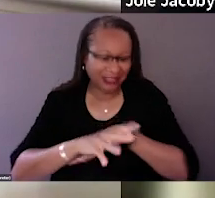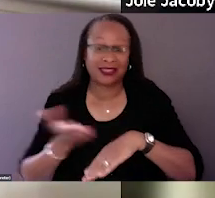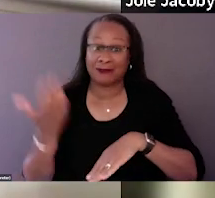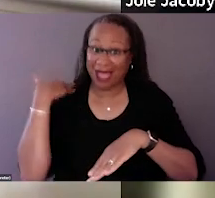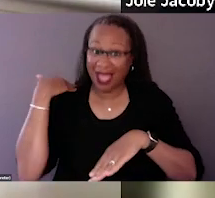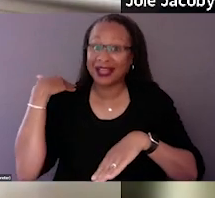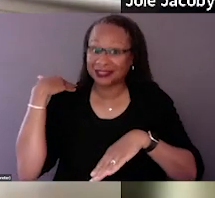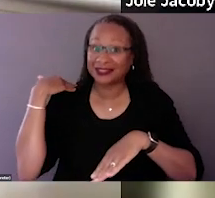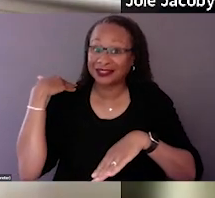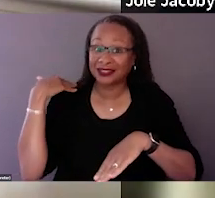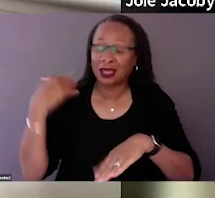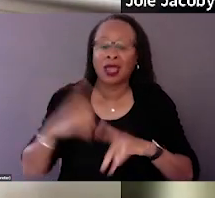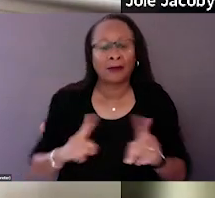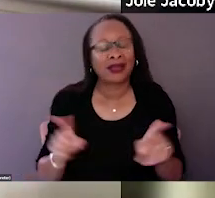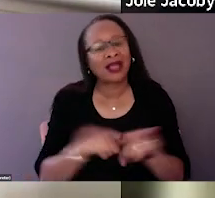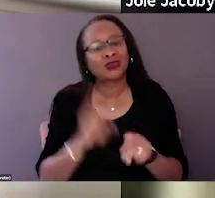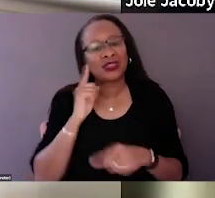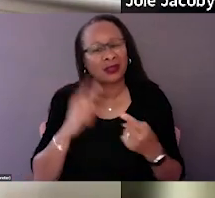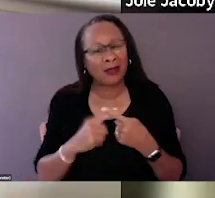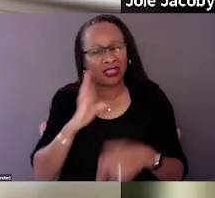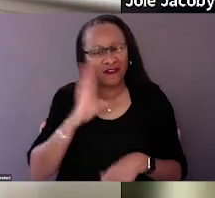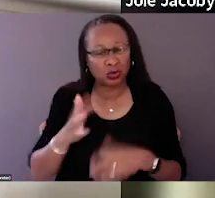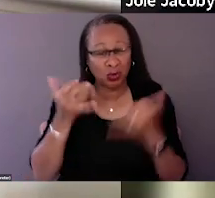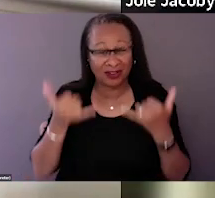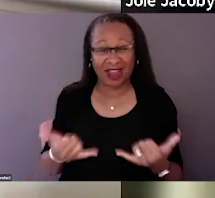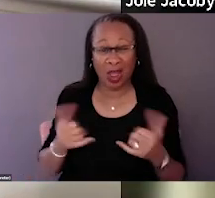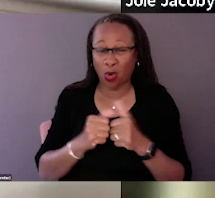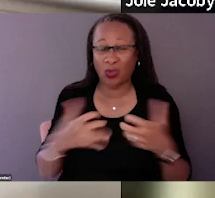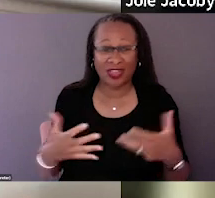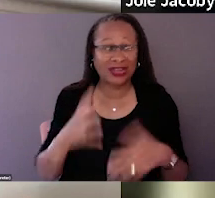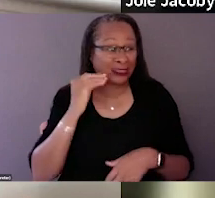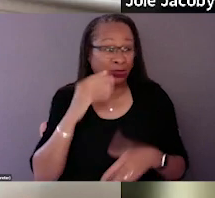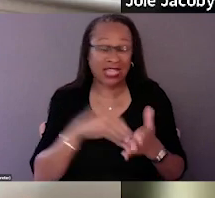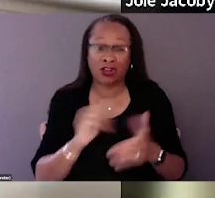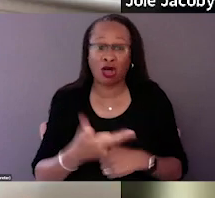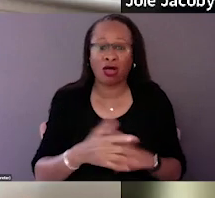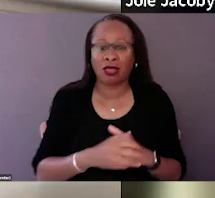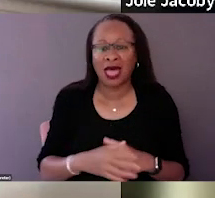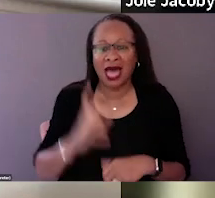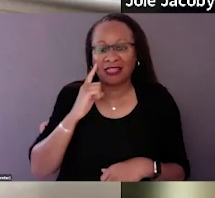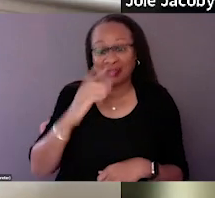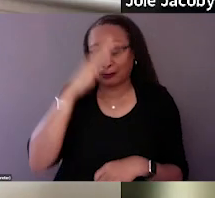But in thinking about without having that sort of platform, I think Black folks are always gonna find each other.